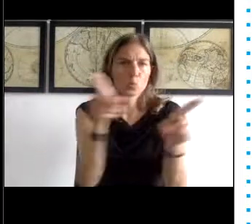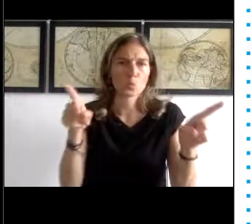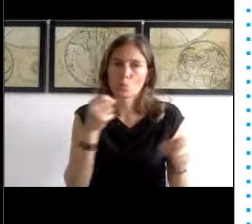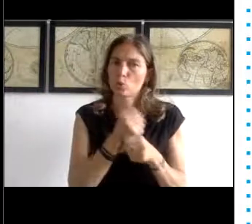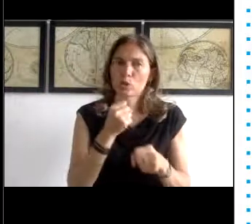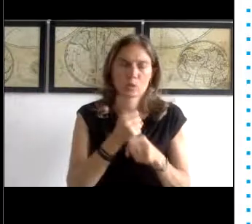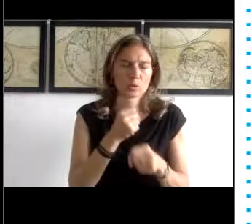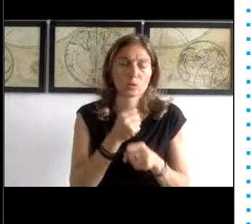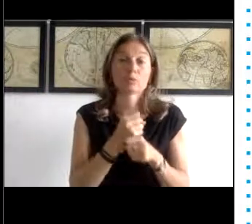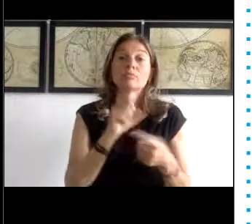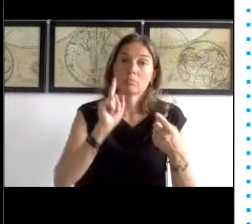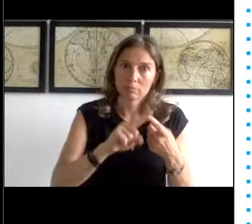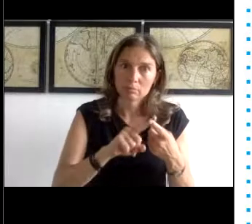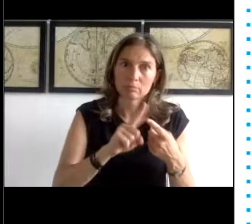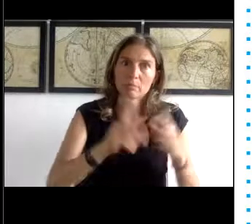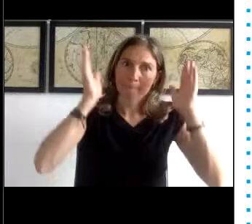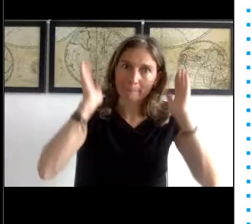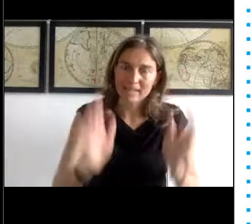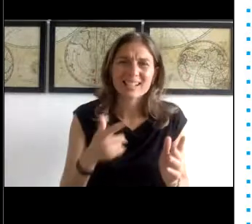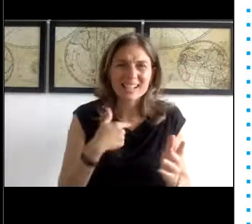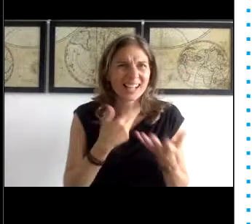for many students that need to be solved.